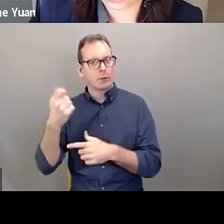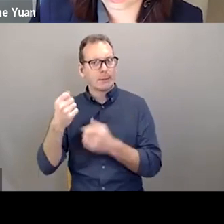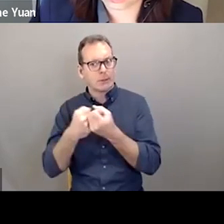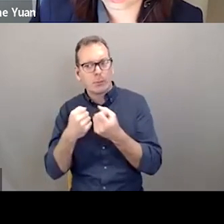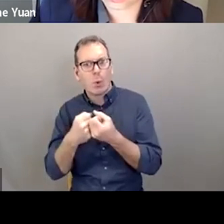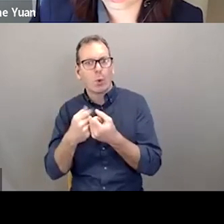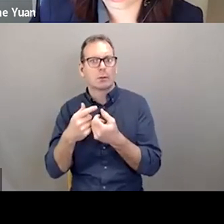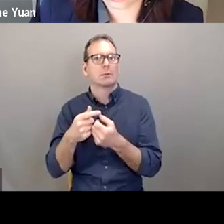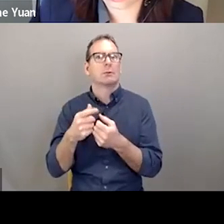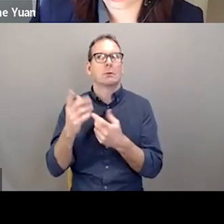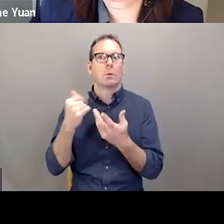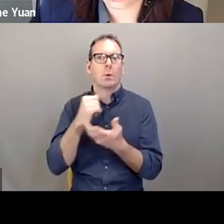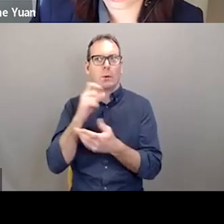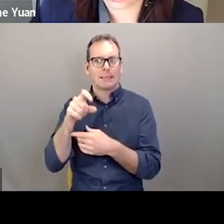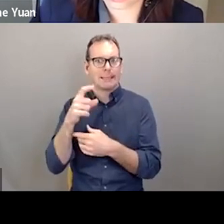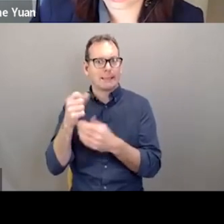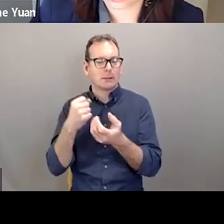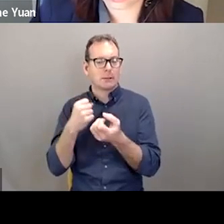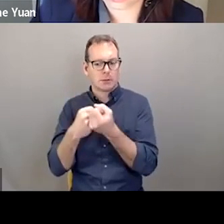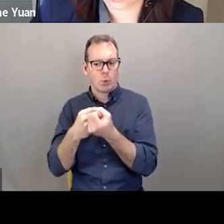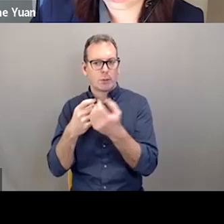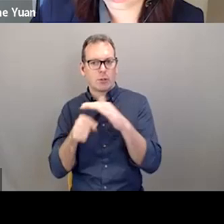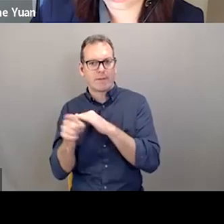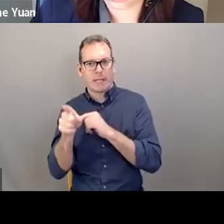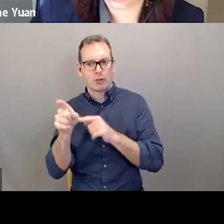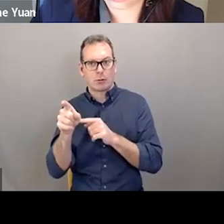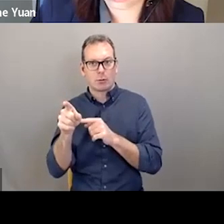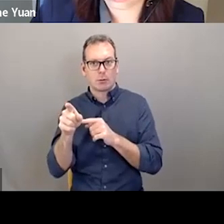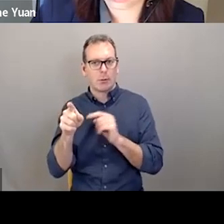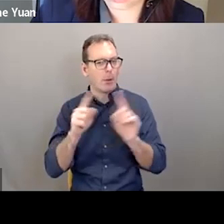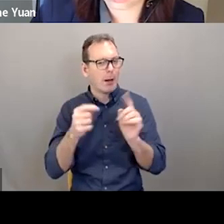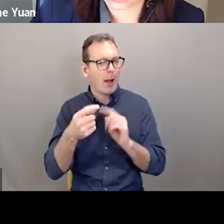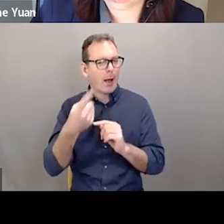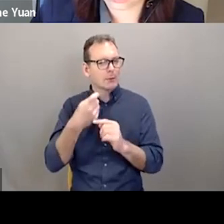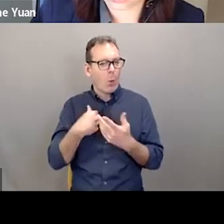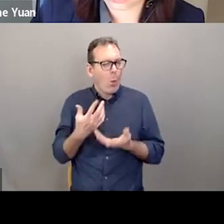support to do that so evaluation can I think be a great tool particularly if it's done